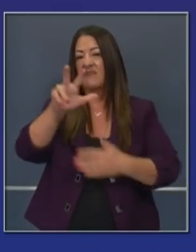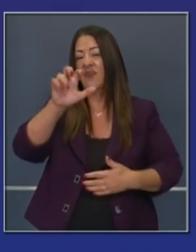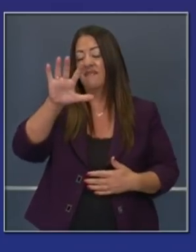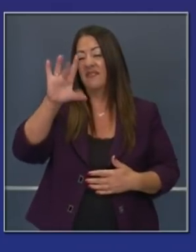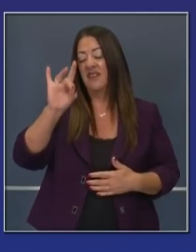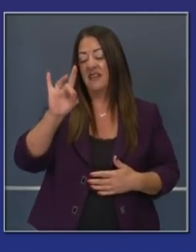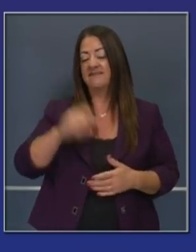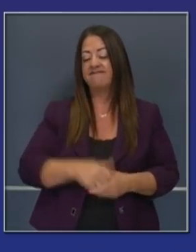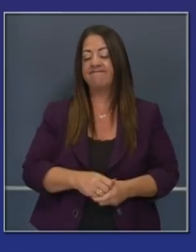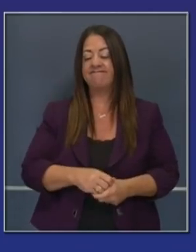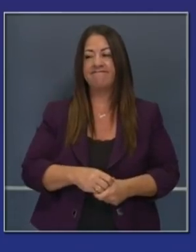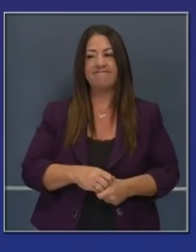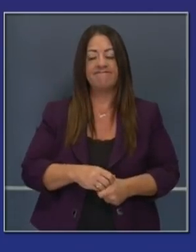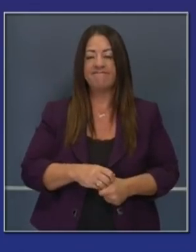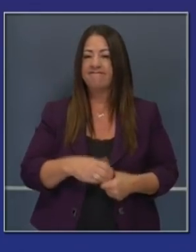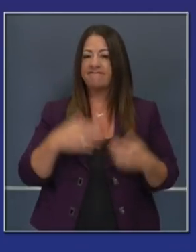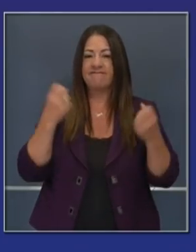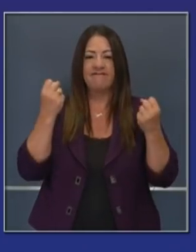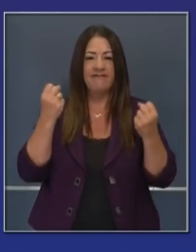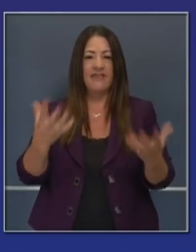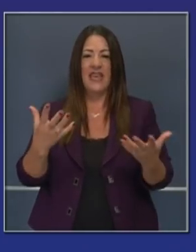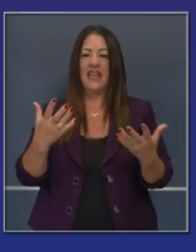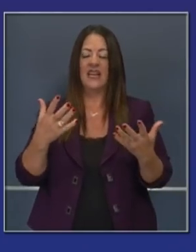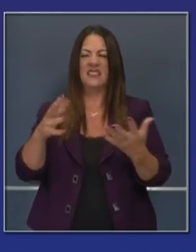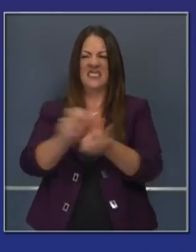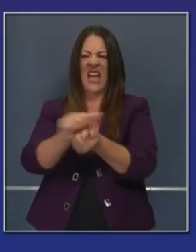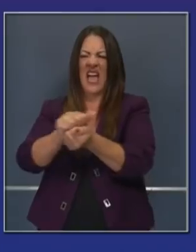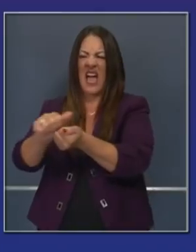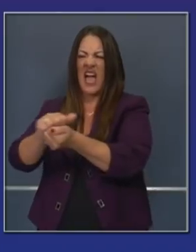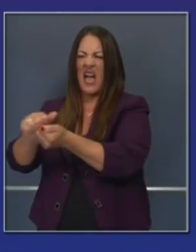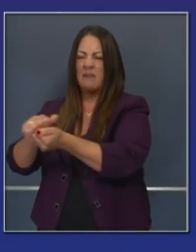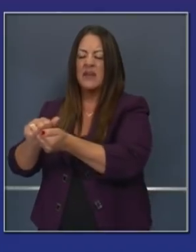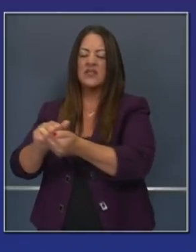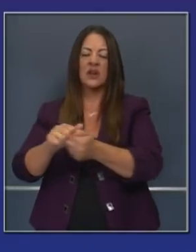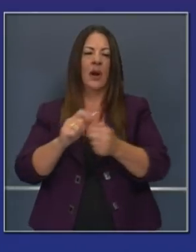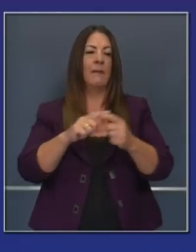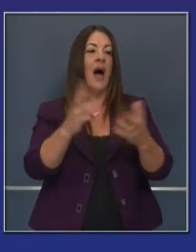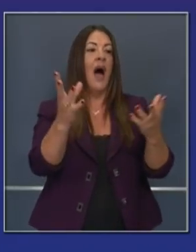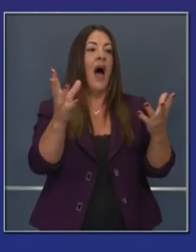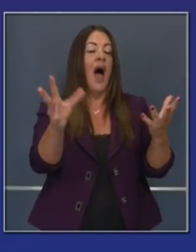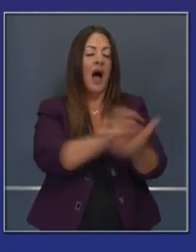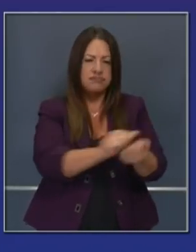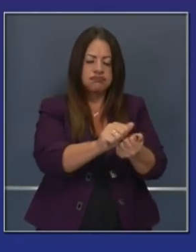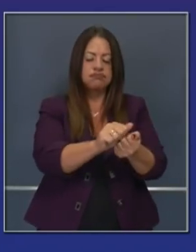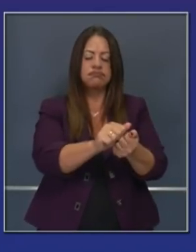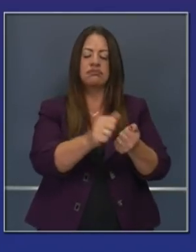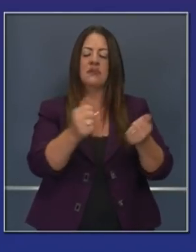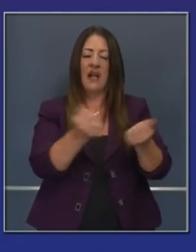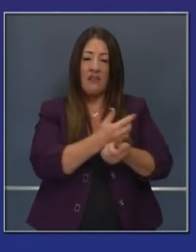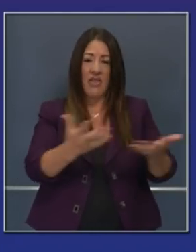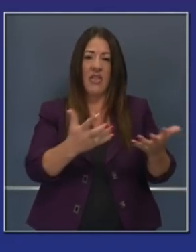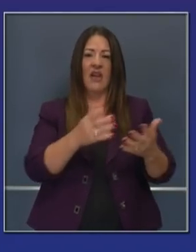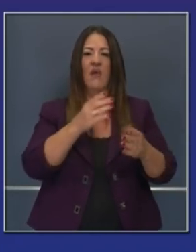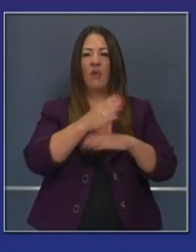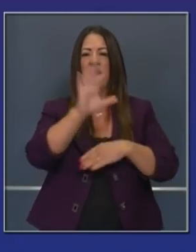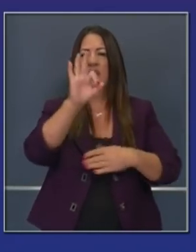JUST A REMINDER, 31 DEATHS SO FAR THIS FIRE SEASON. SOME 9,358 STRUCTURES HAVE BEEN COMPLETELY DESTROYED MANY TIMES